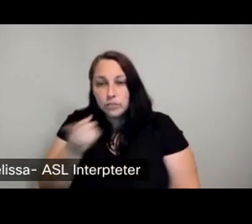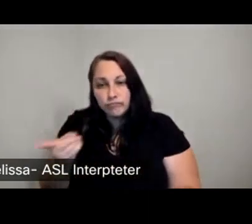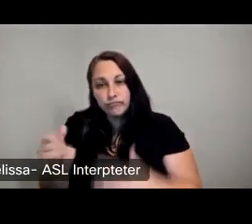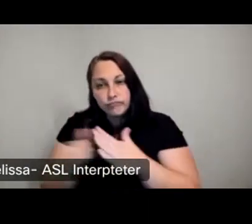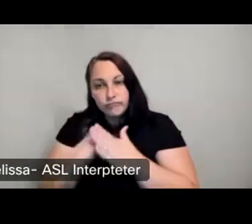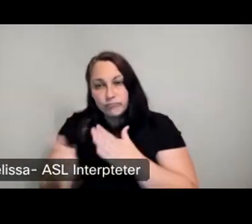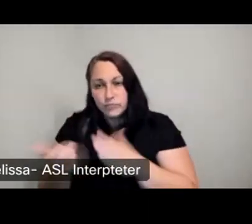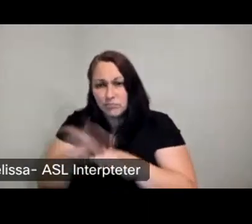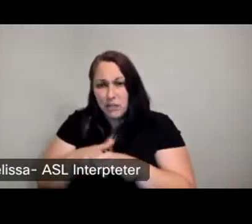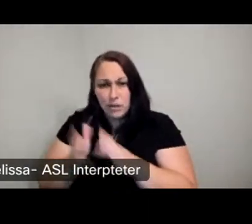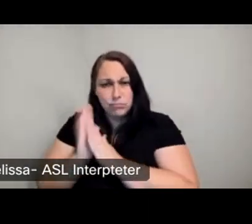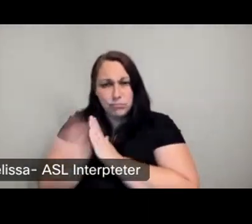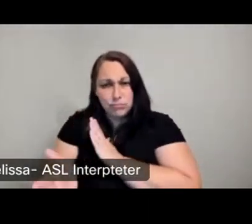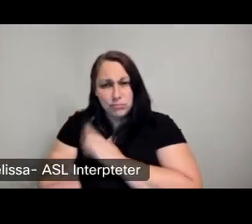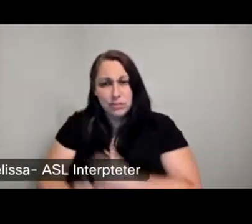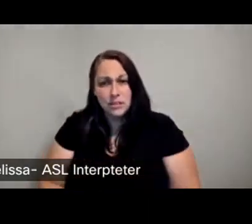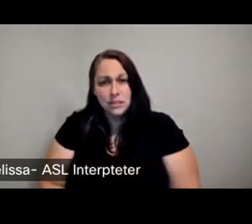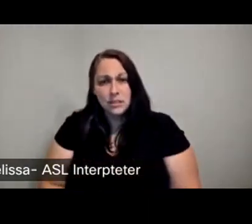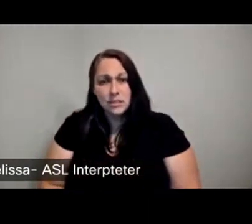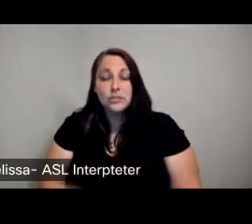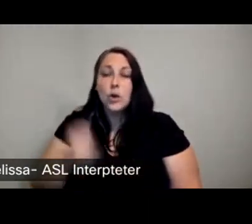do anything for me but I understand that some people write it